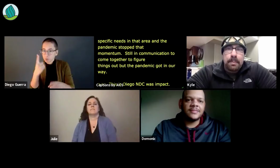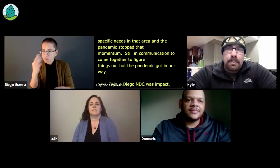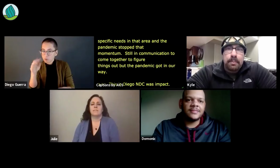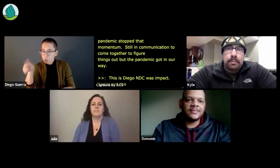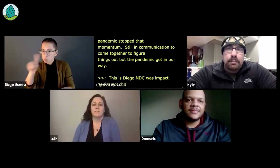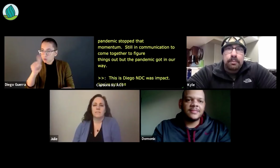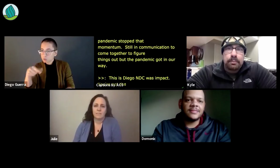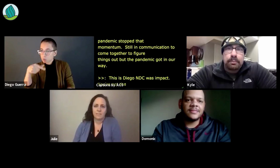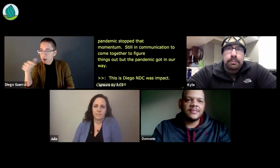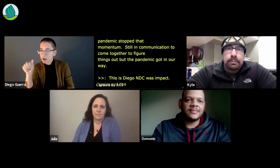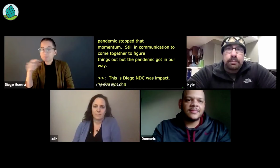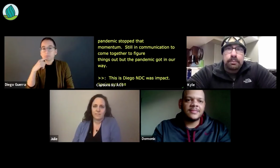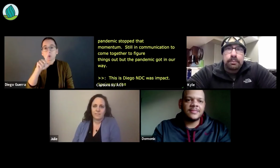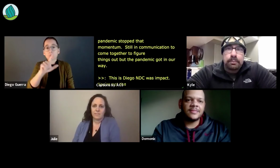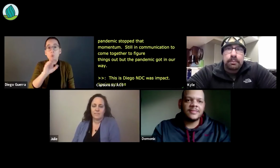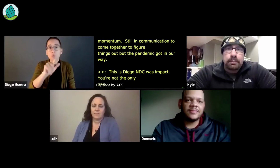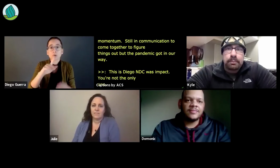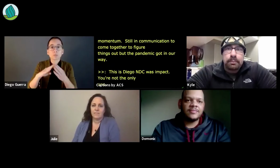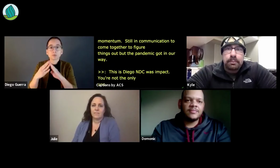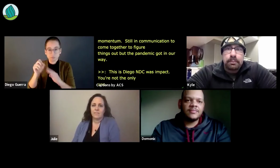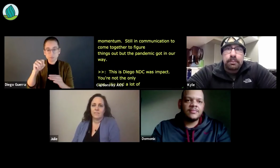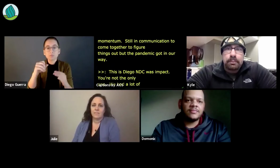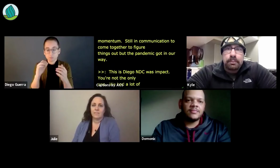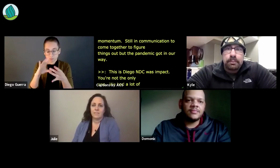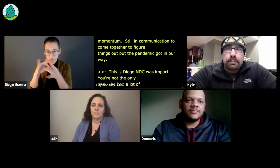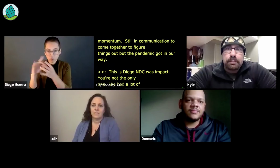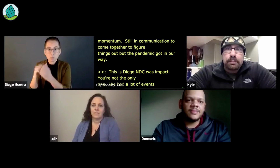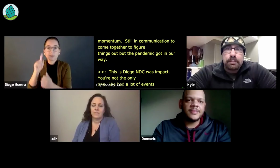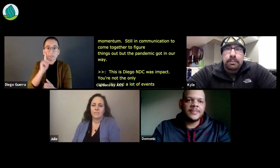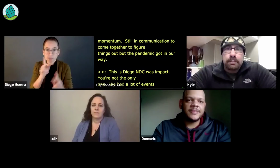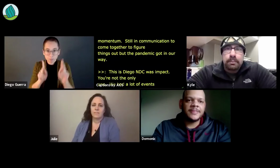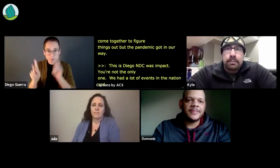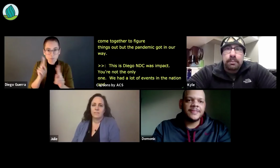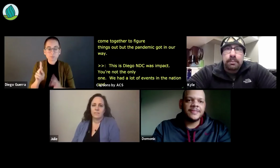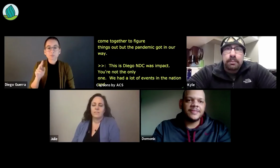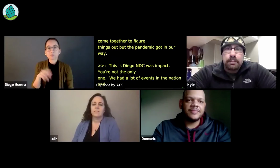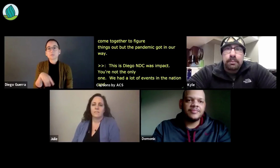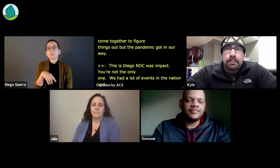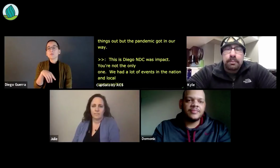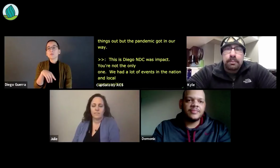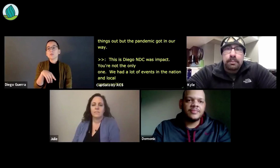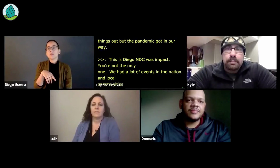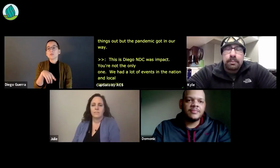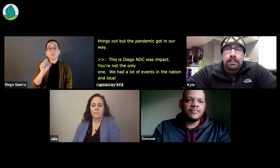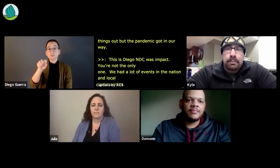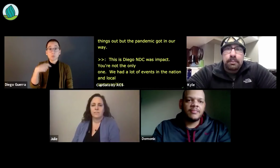And a response to one of the questions, yes, in the local communities, we do have connections with deaf people in the community.